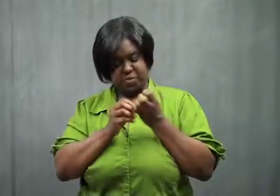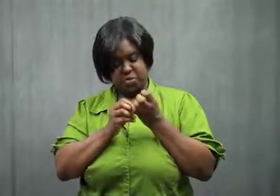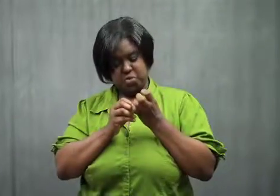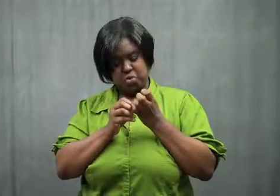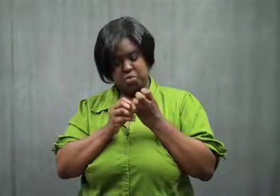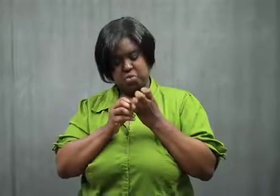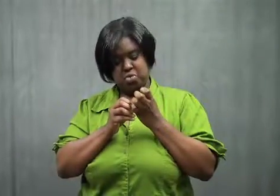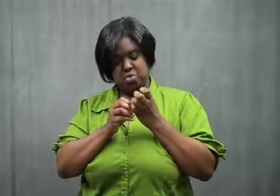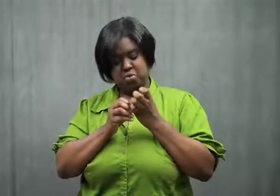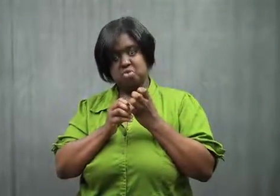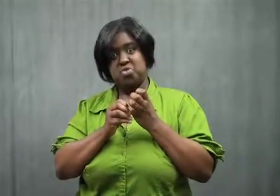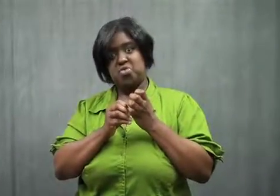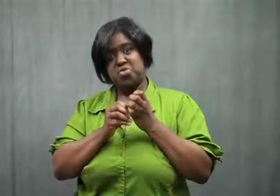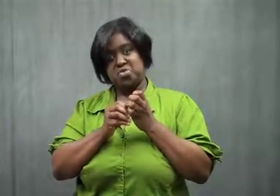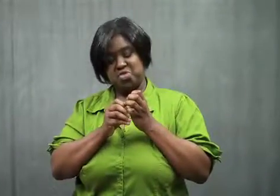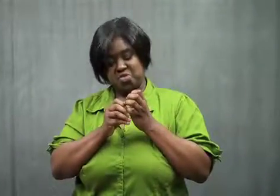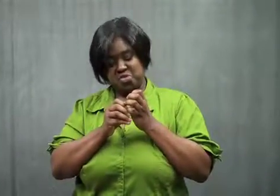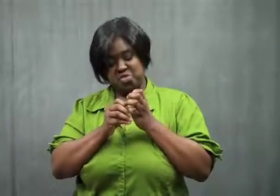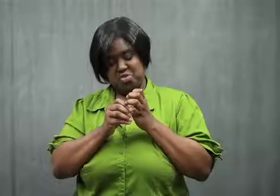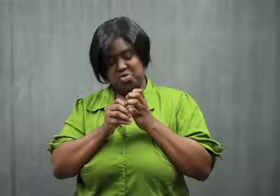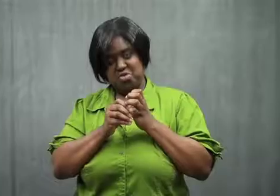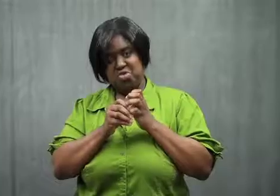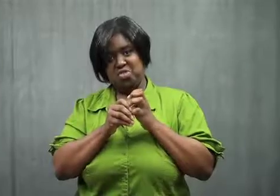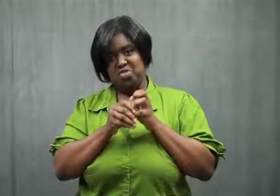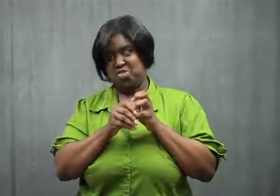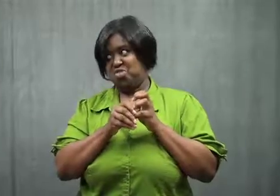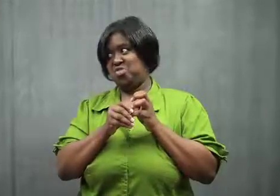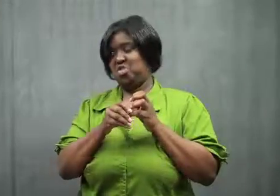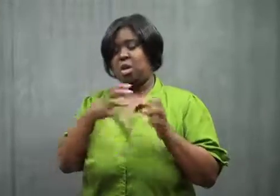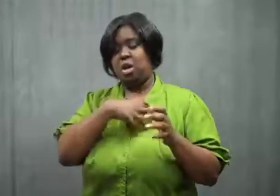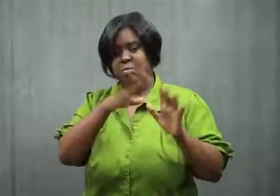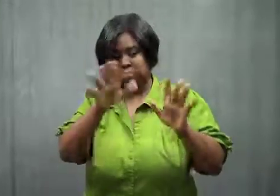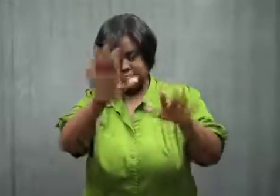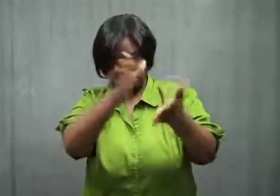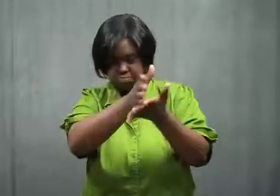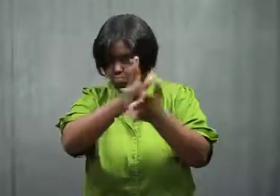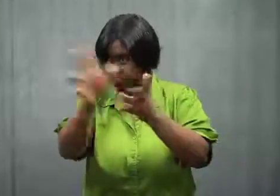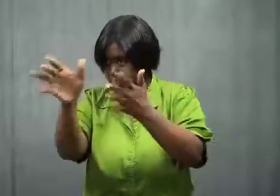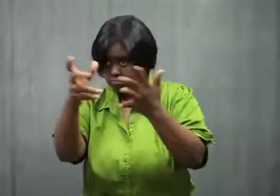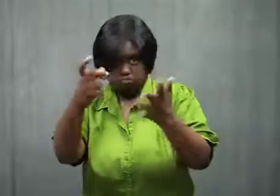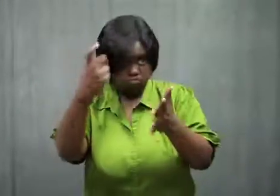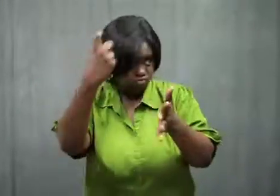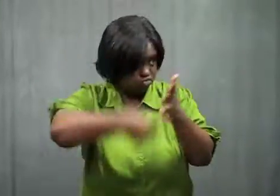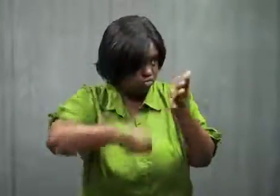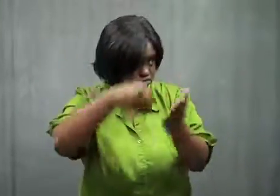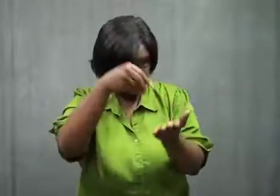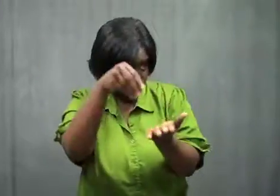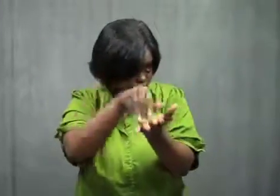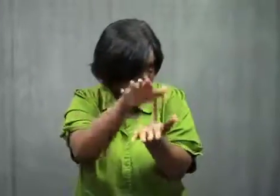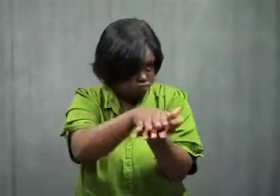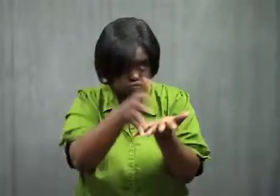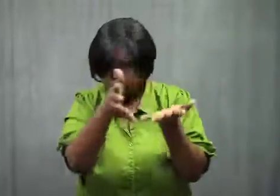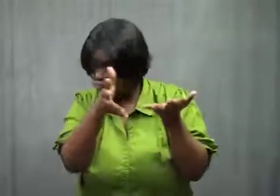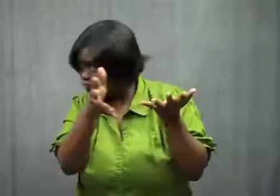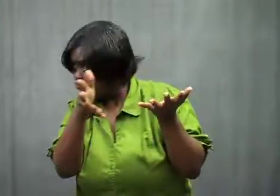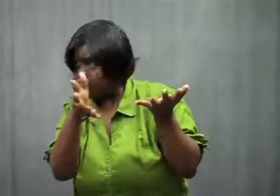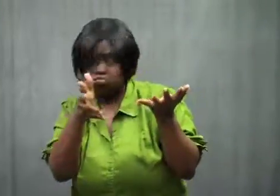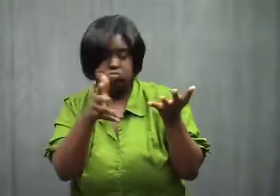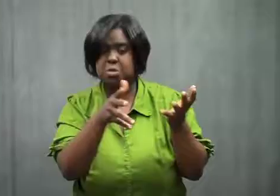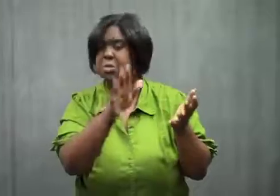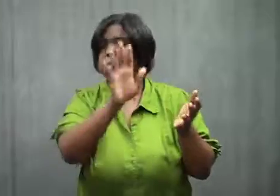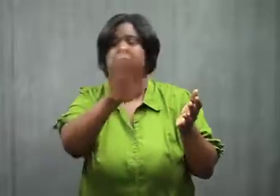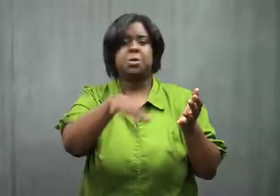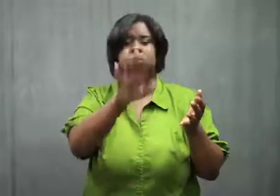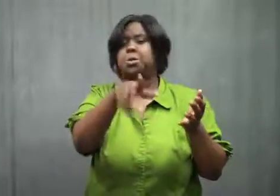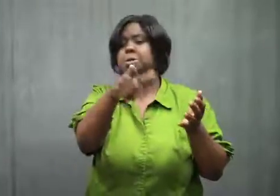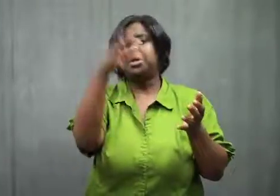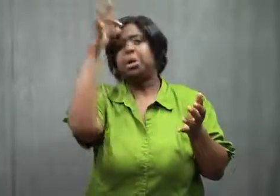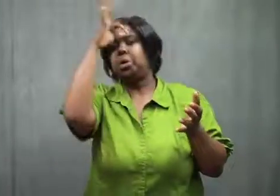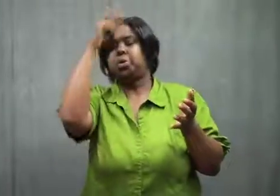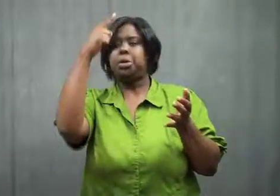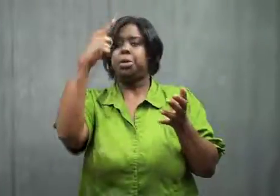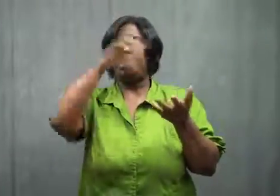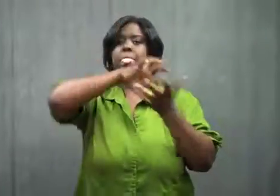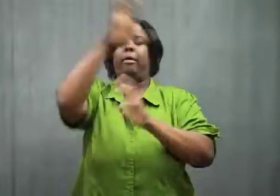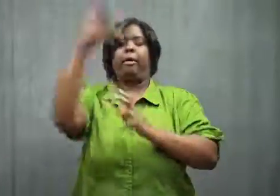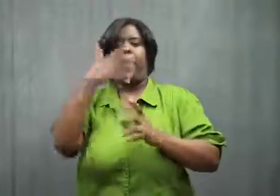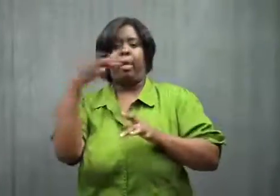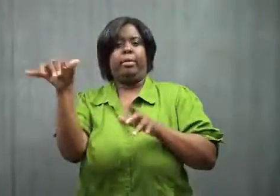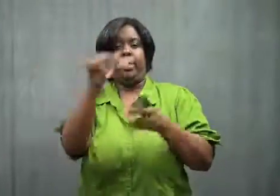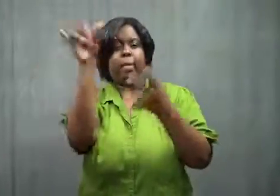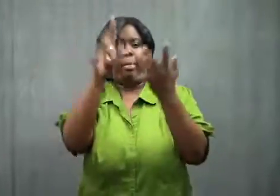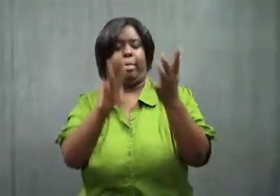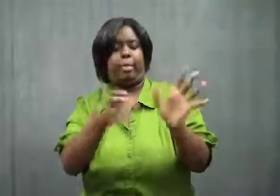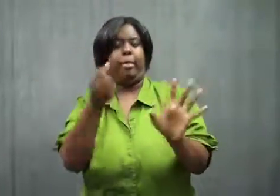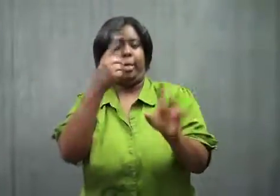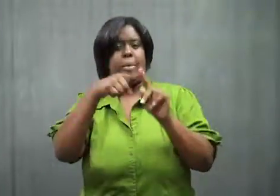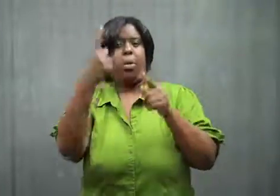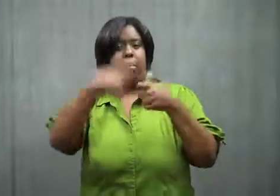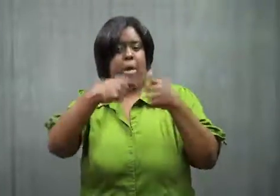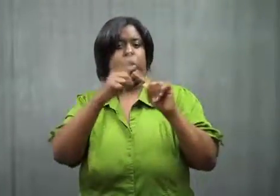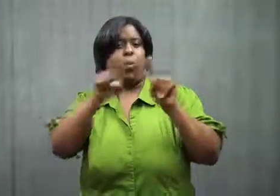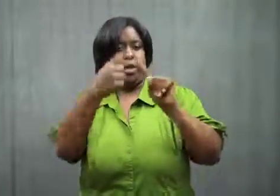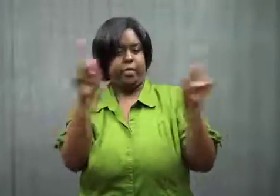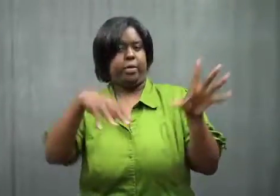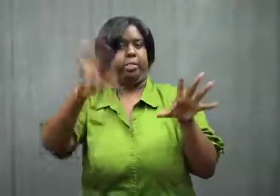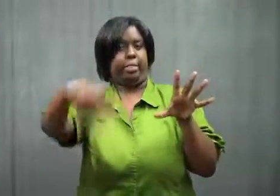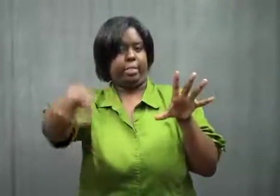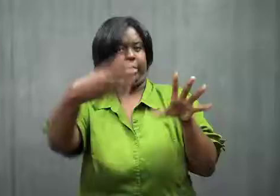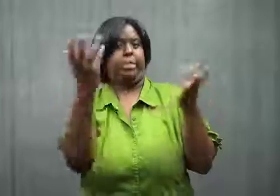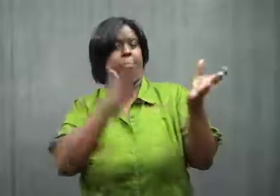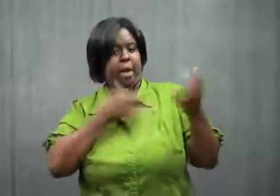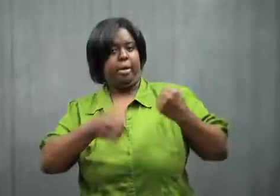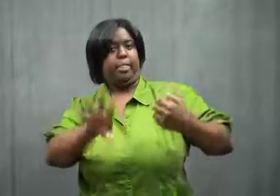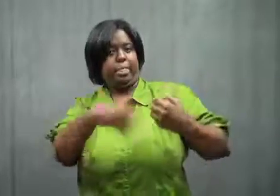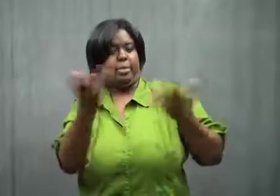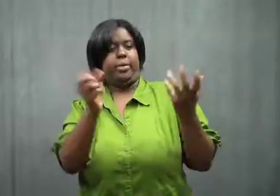The cops asked if everything was ok. Did anybody want to press charges?